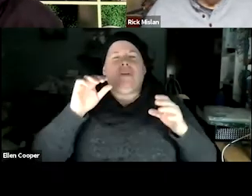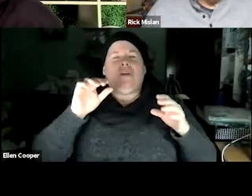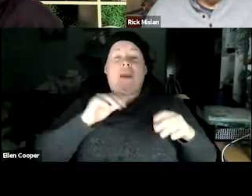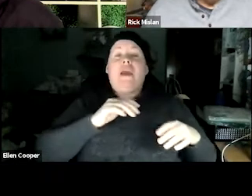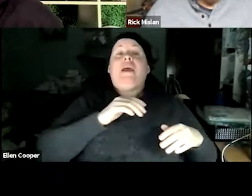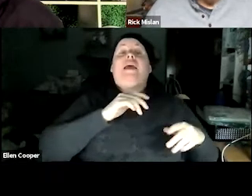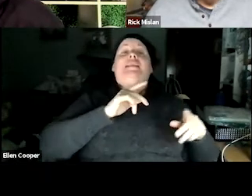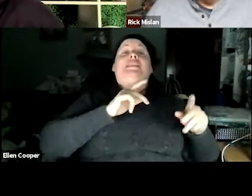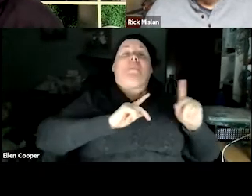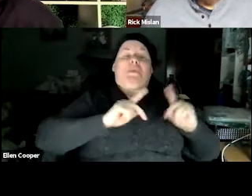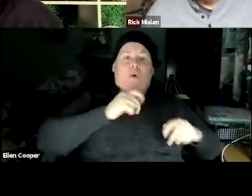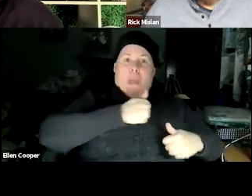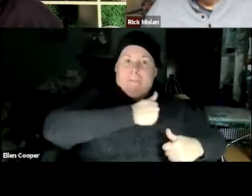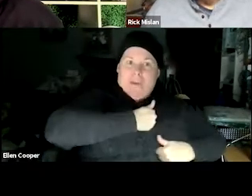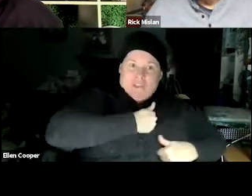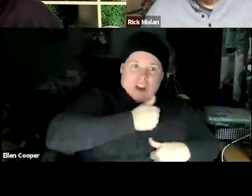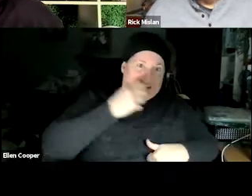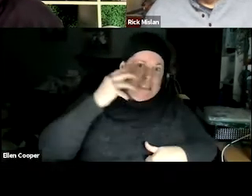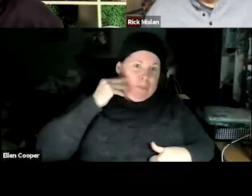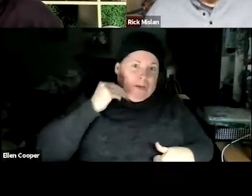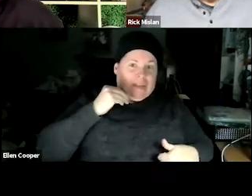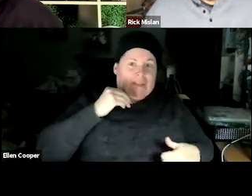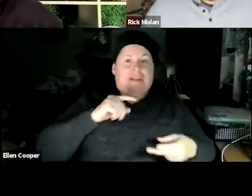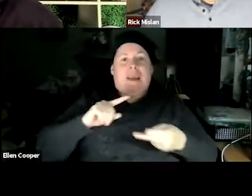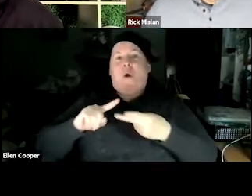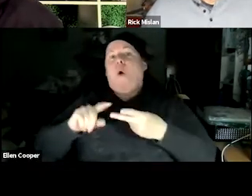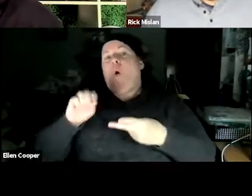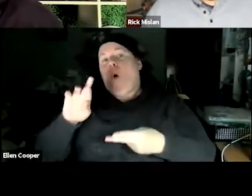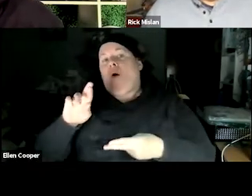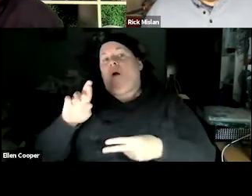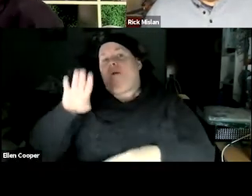CalebBarlow: And people that had, you know, fire MS or healthcare experience because if